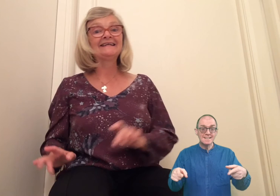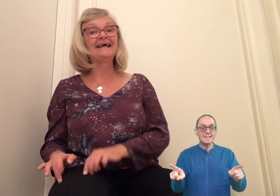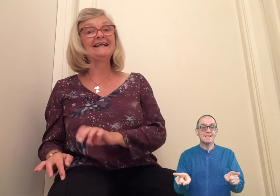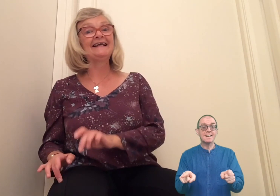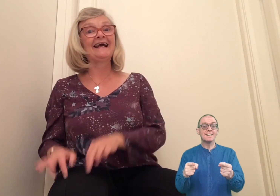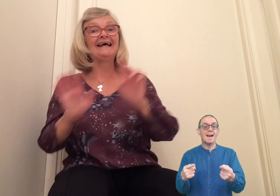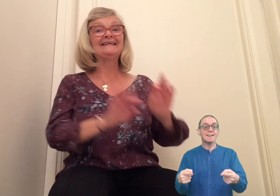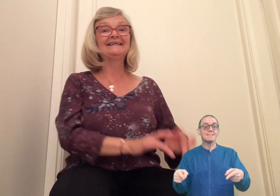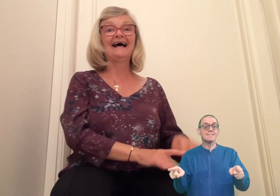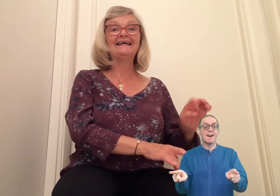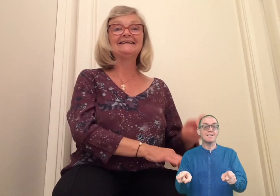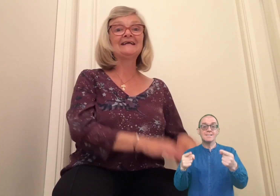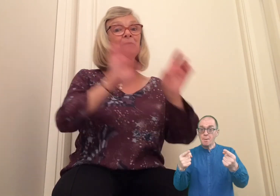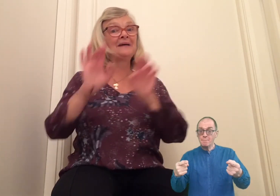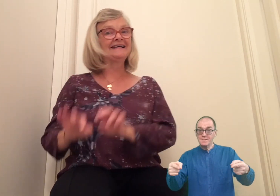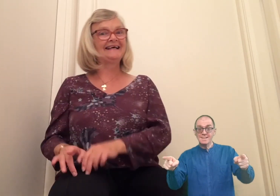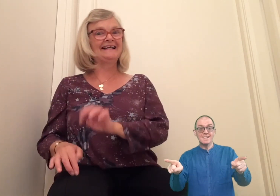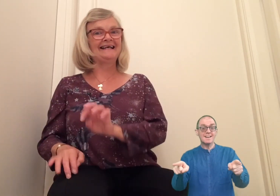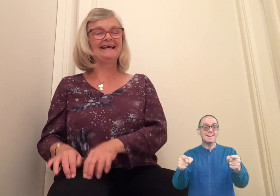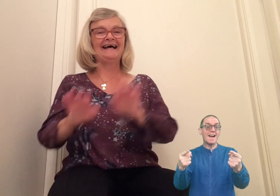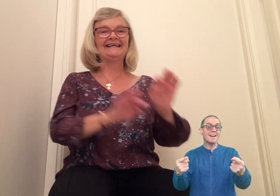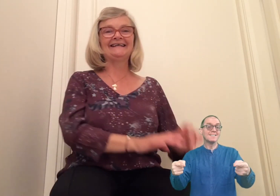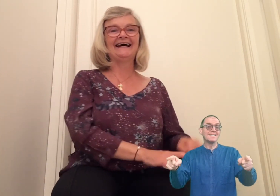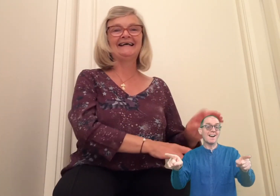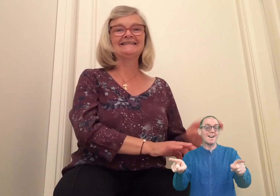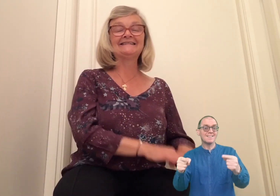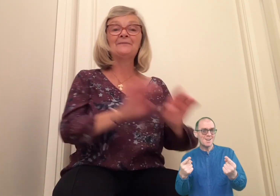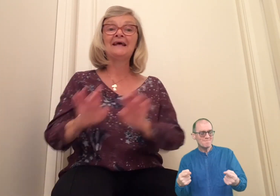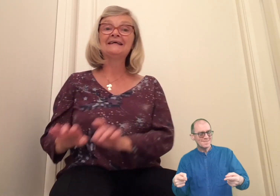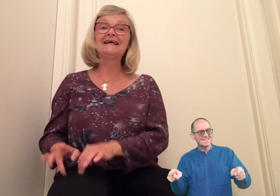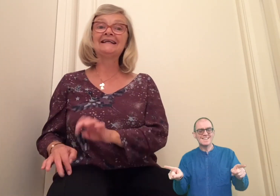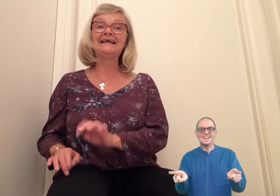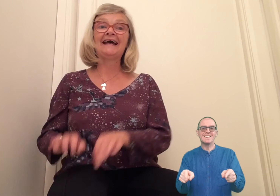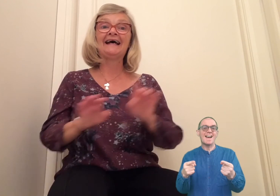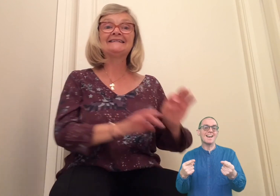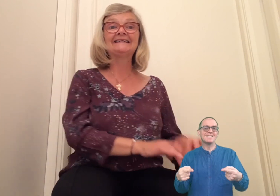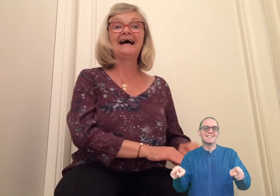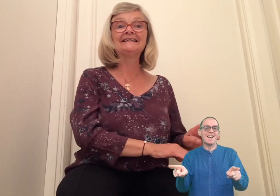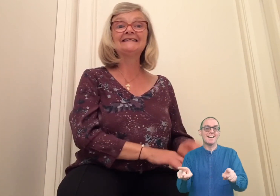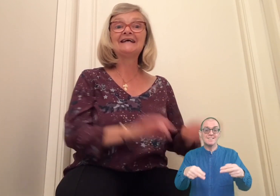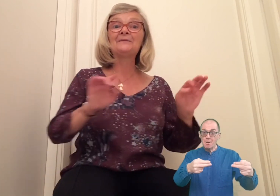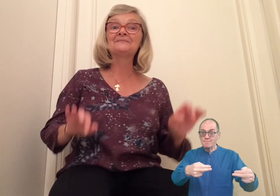Diddley di del diddle dum